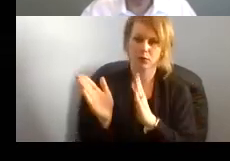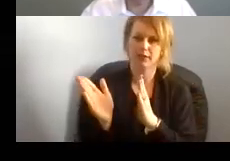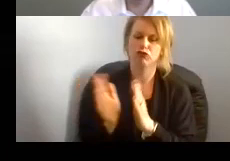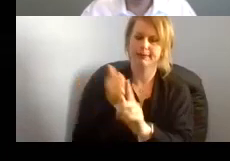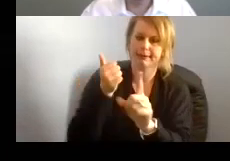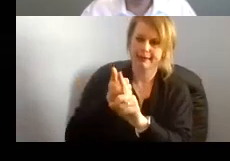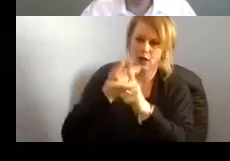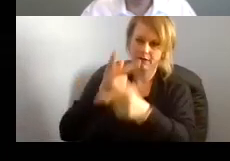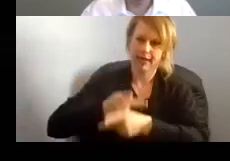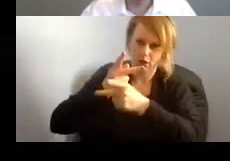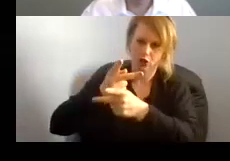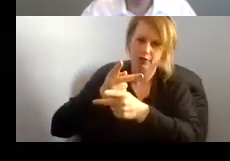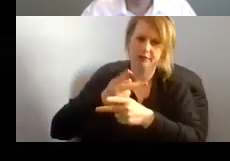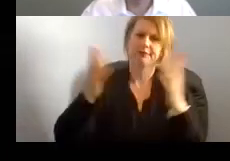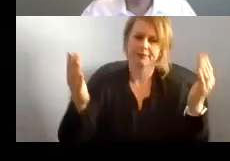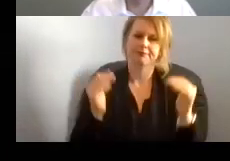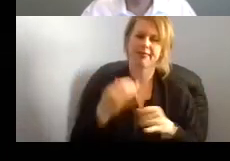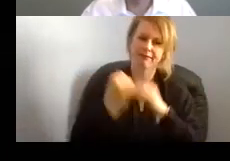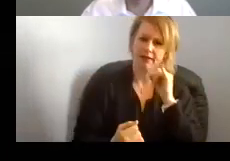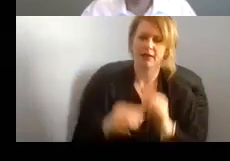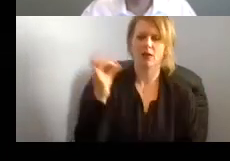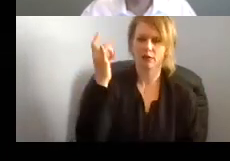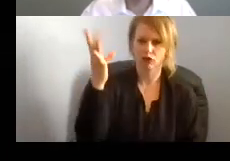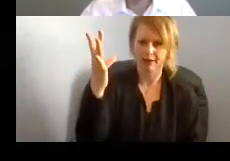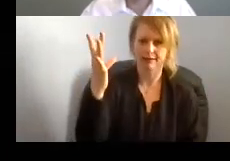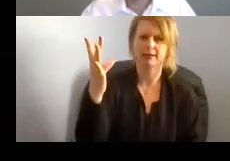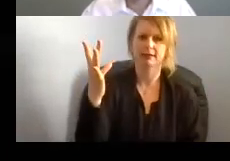And a final section on crisis and other special circumstances, which talks about